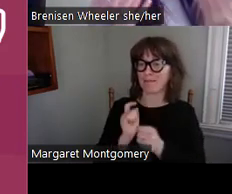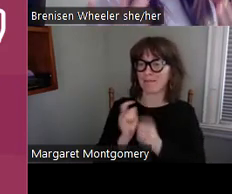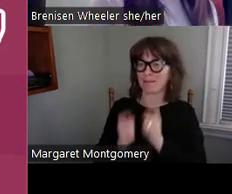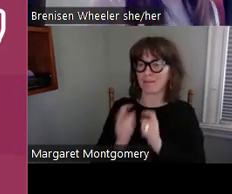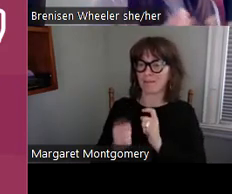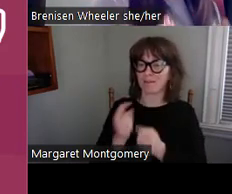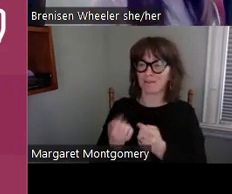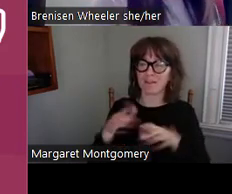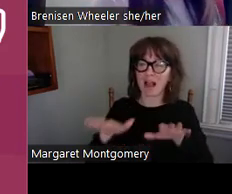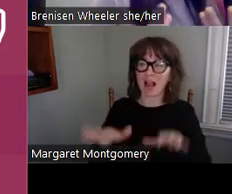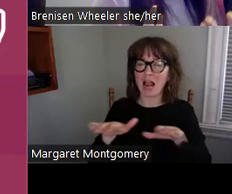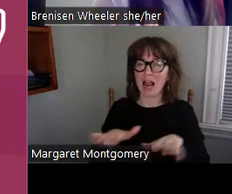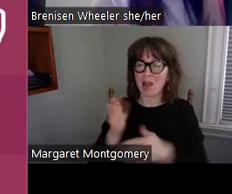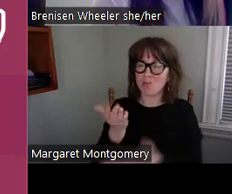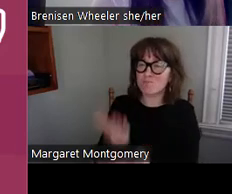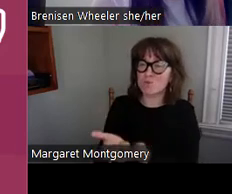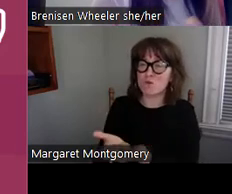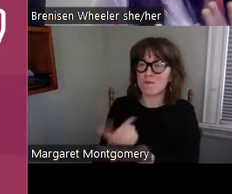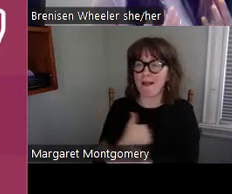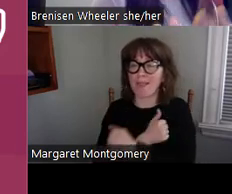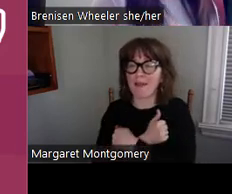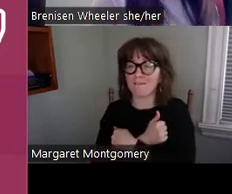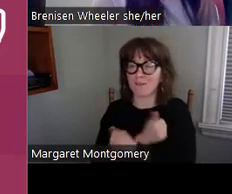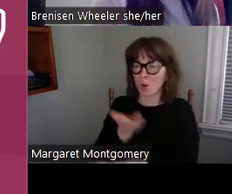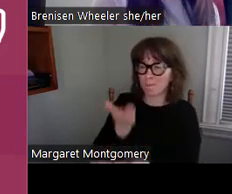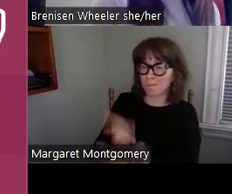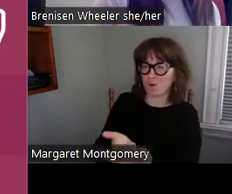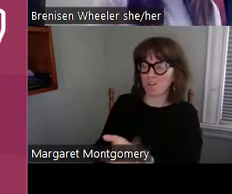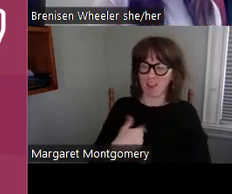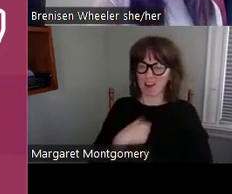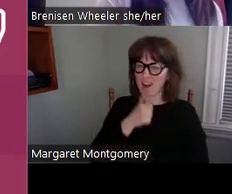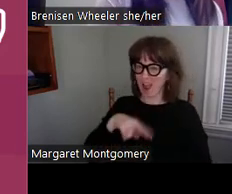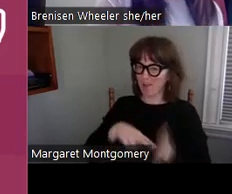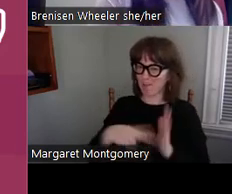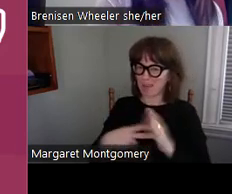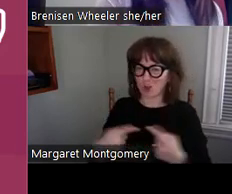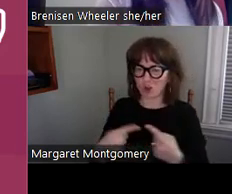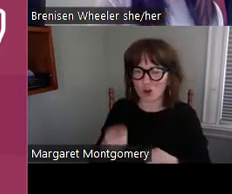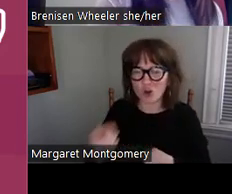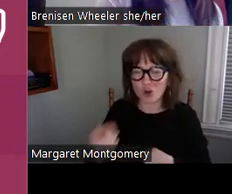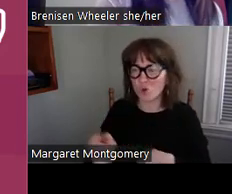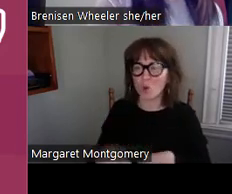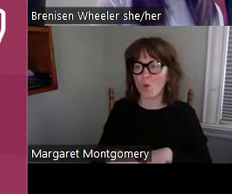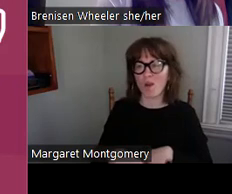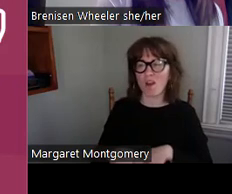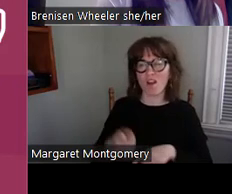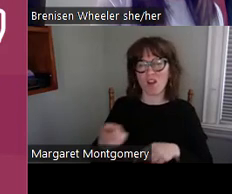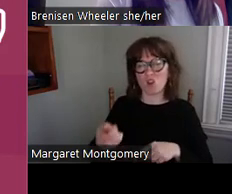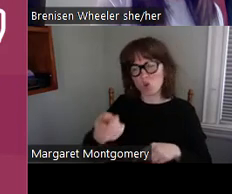12:37:36 I love you I didn't mean it don't hold it against me. 12:37:42 And yeah again, a lot of it can be romanticized.